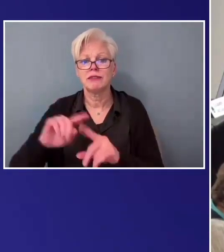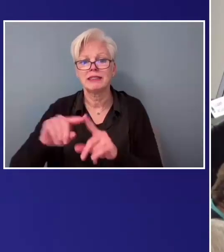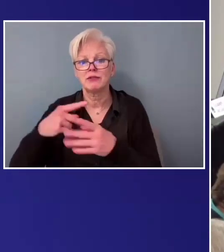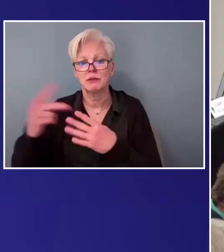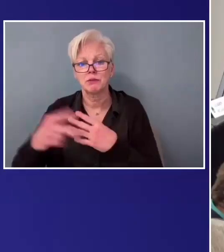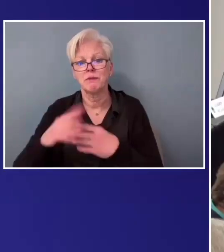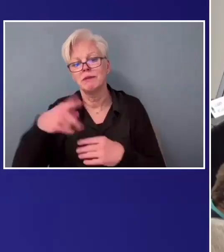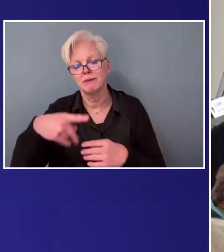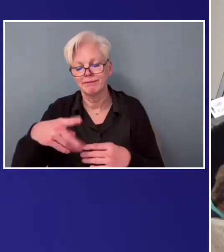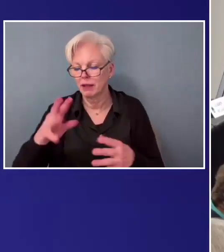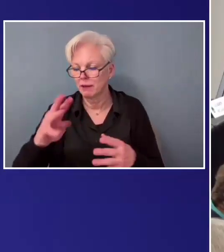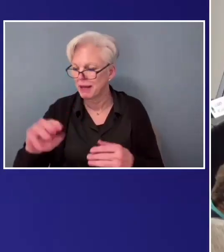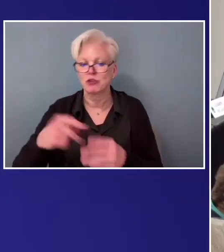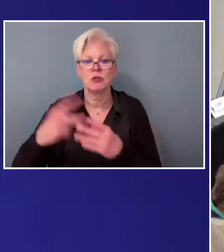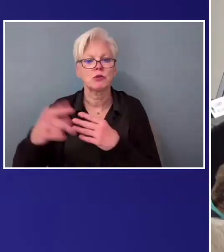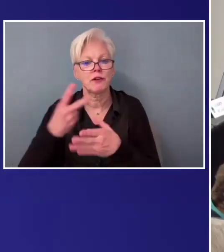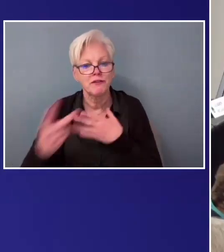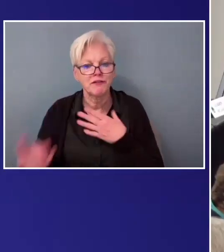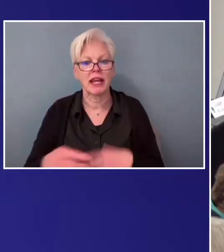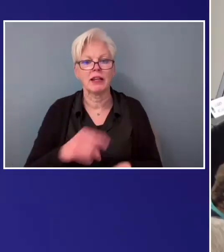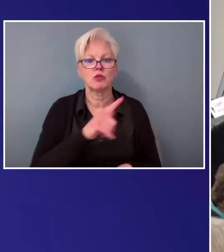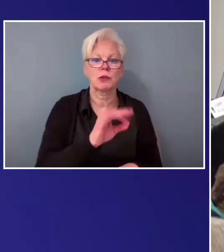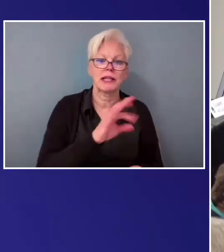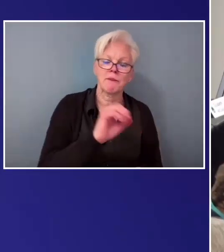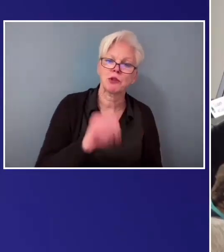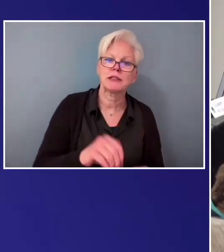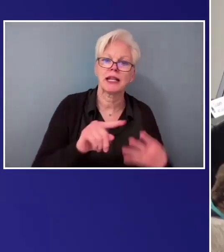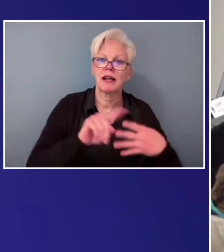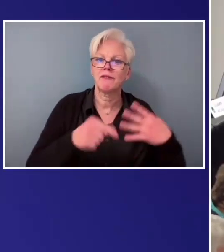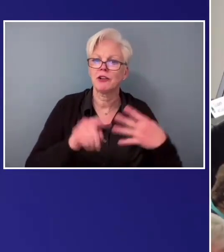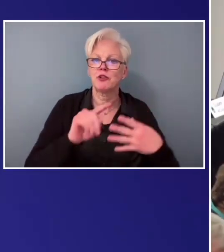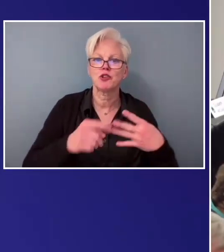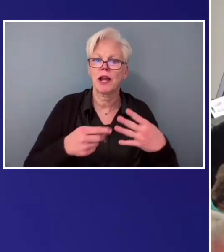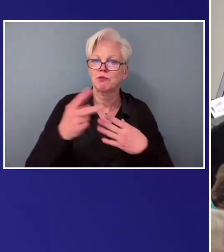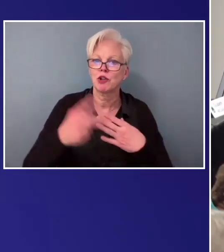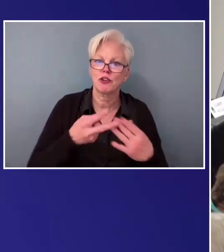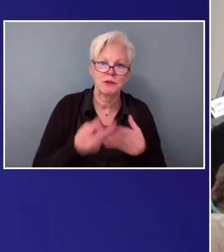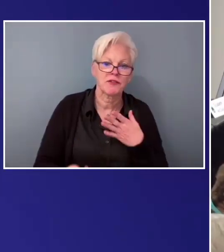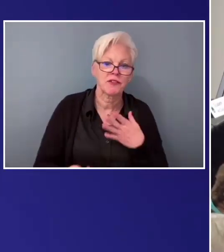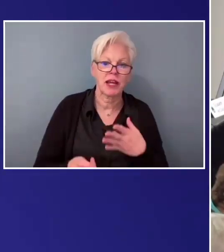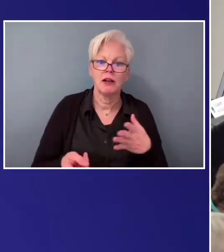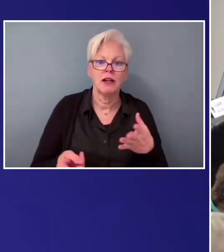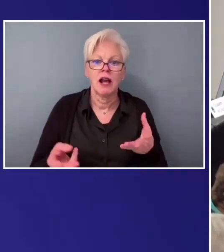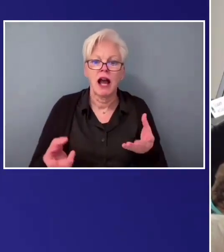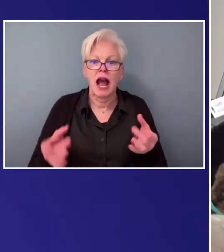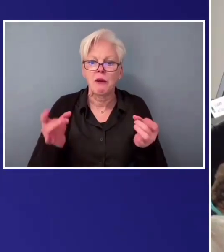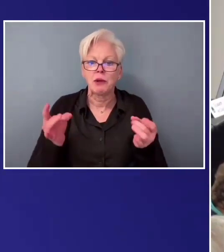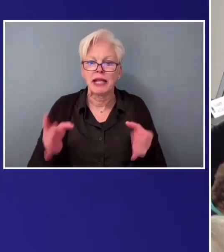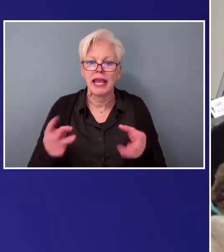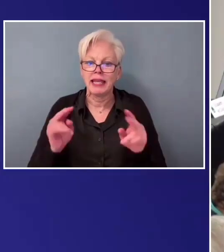discuss the undergrad certs item in the, in the future only to find that if we do make a change there, it's going to kind of